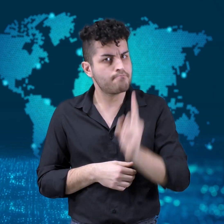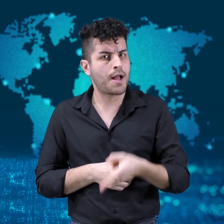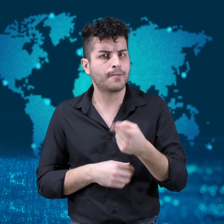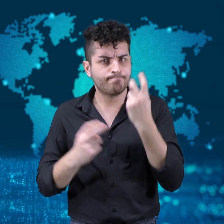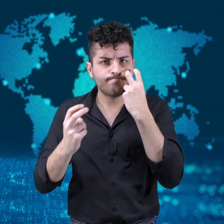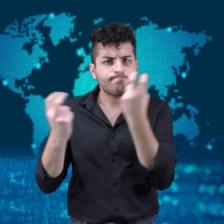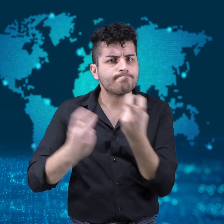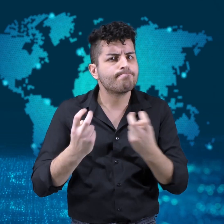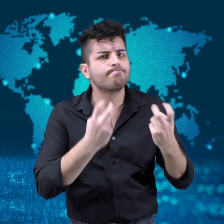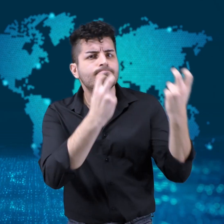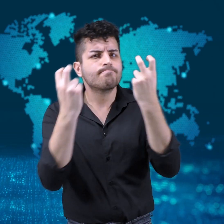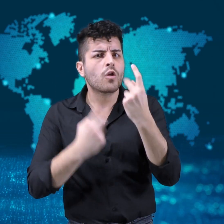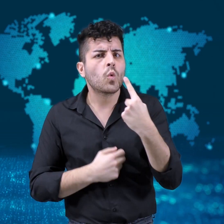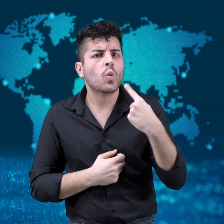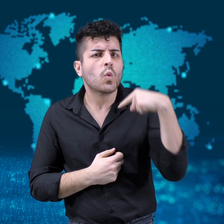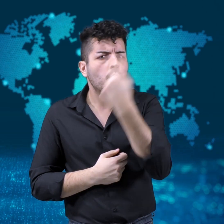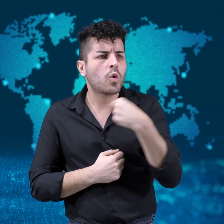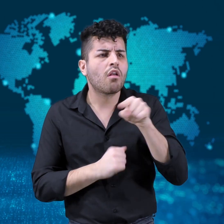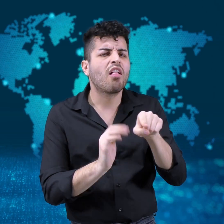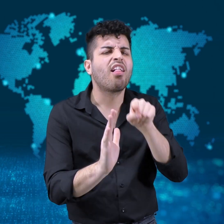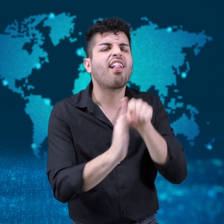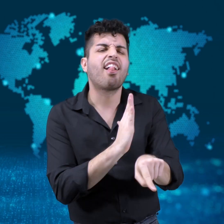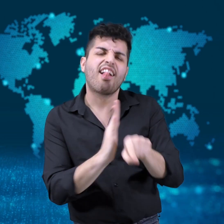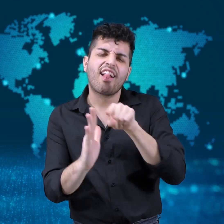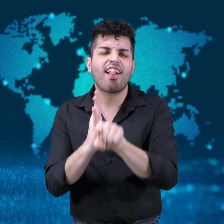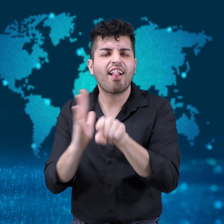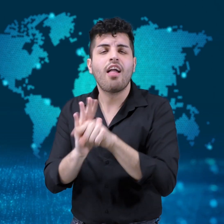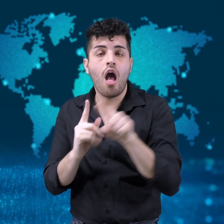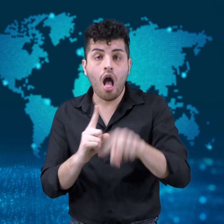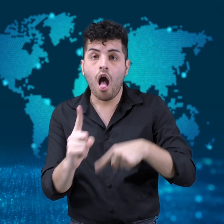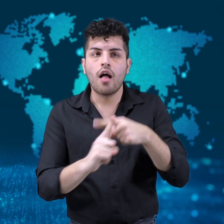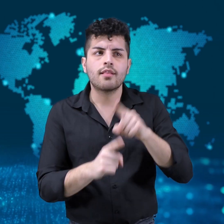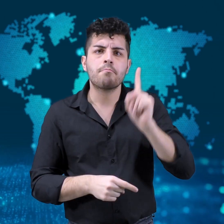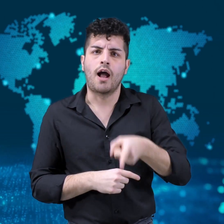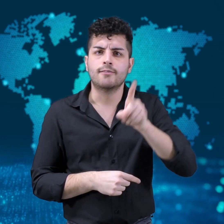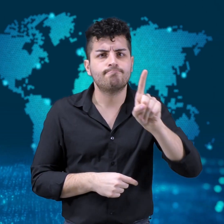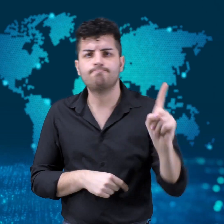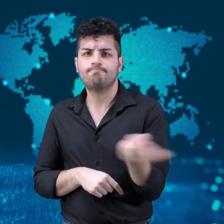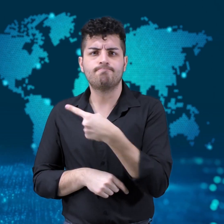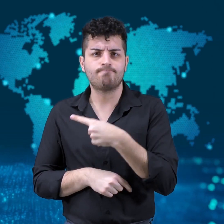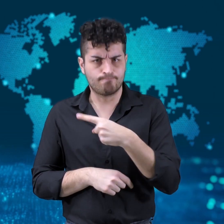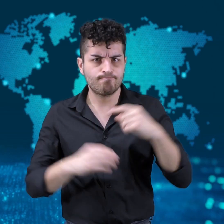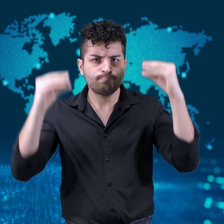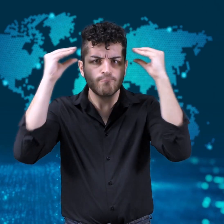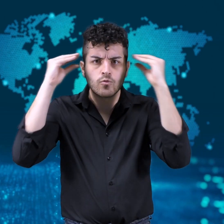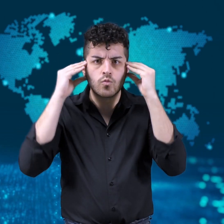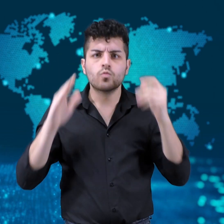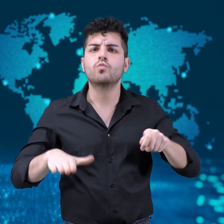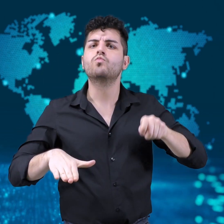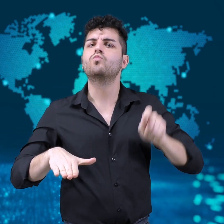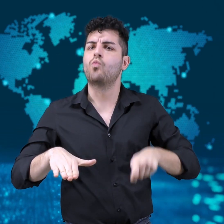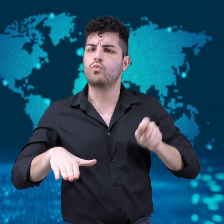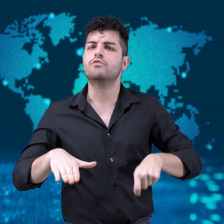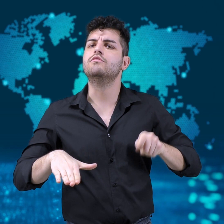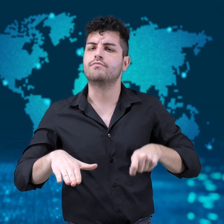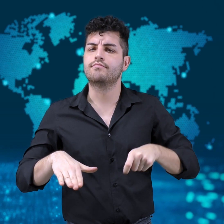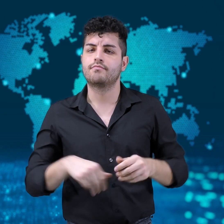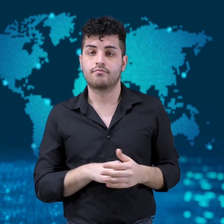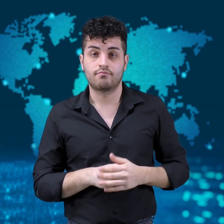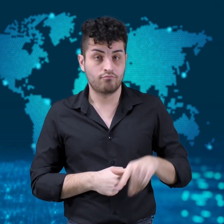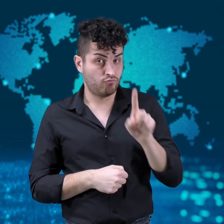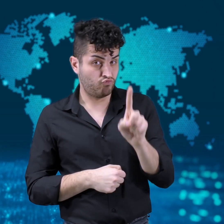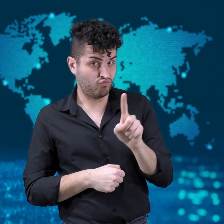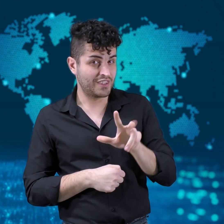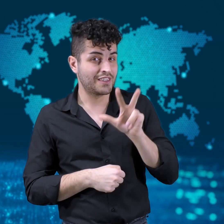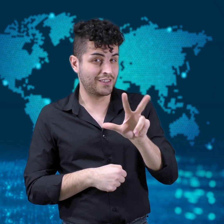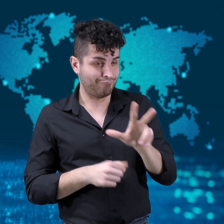Thirteen special forces soldiers that are still on active duty have